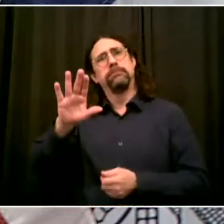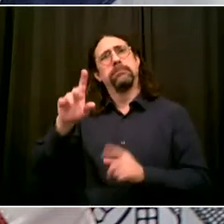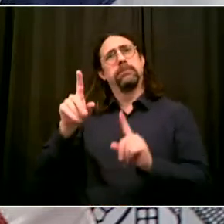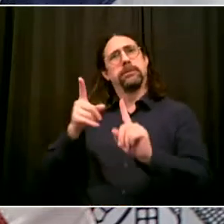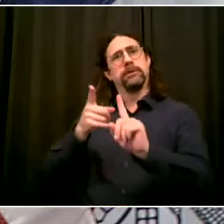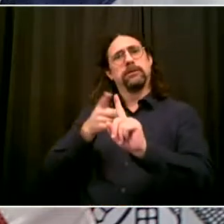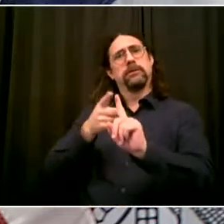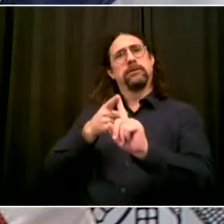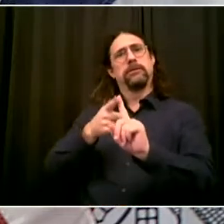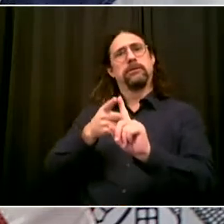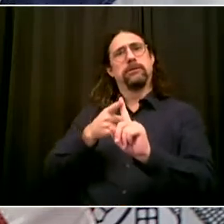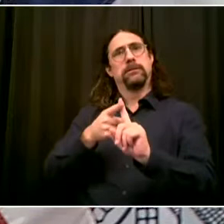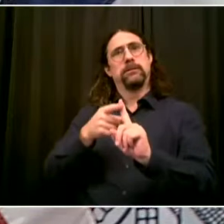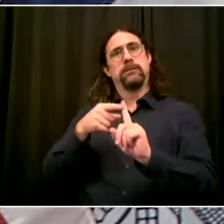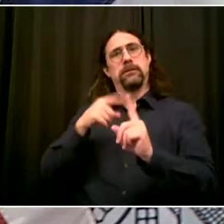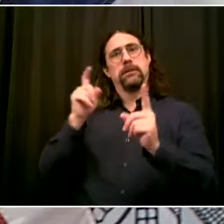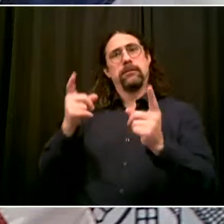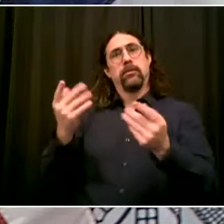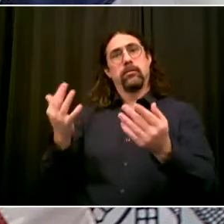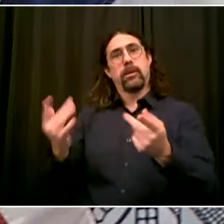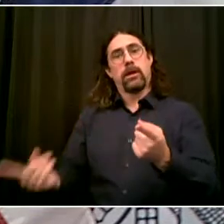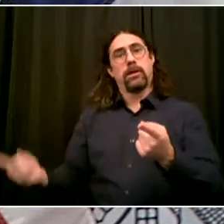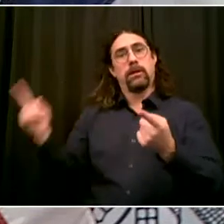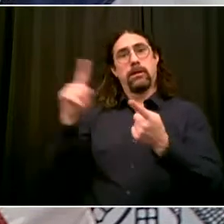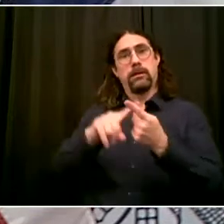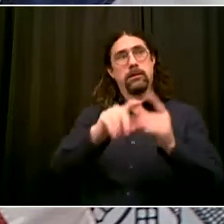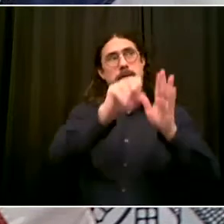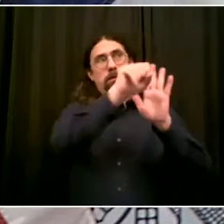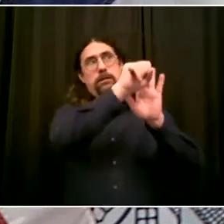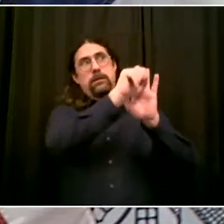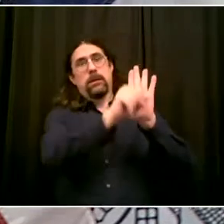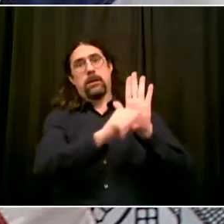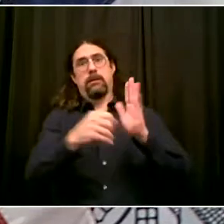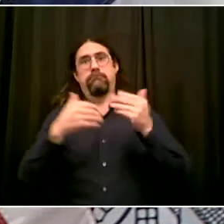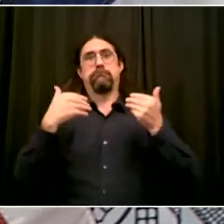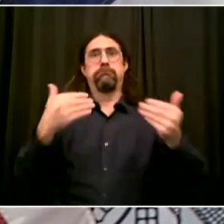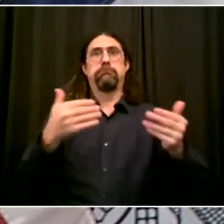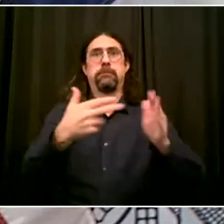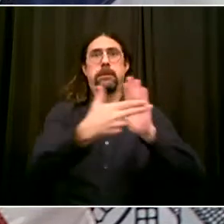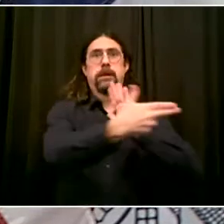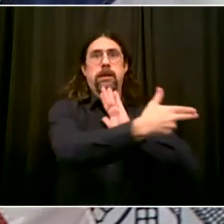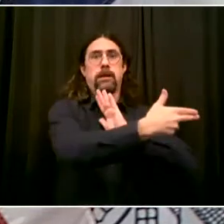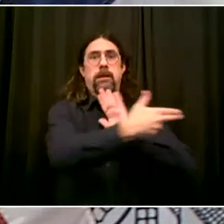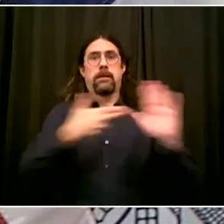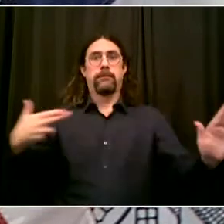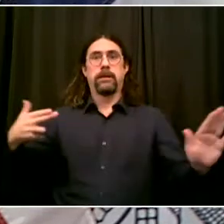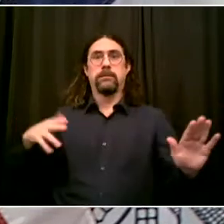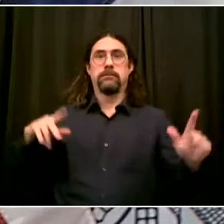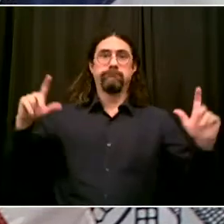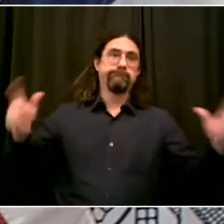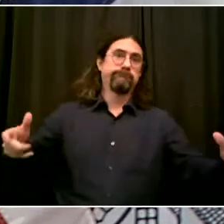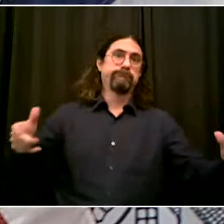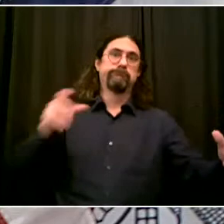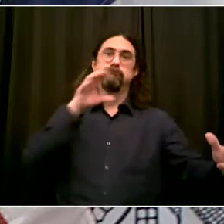APPROACH TO